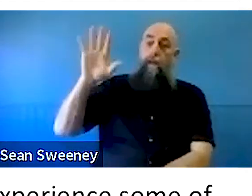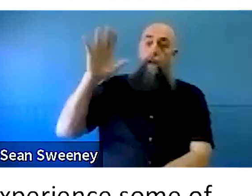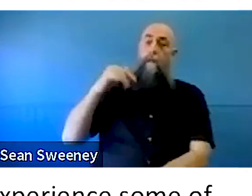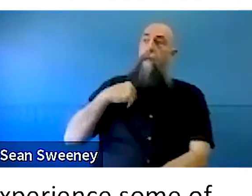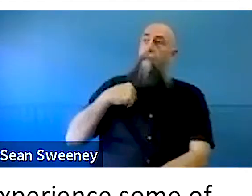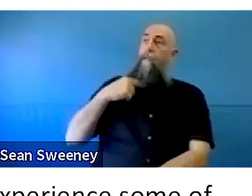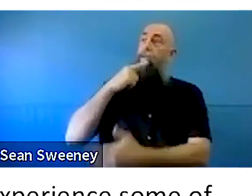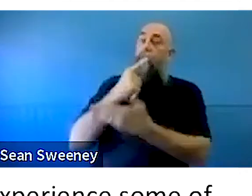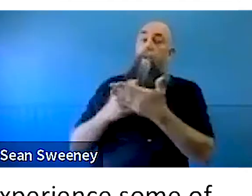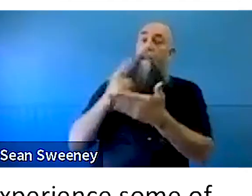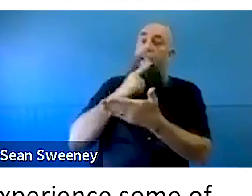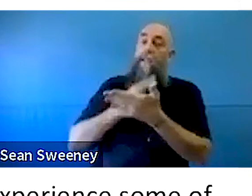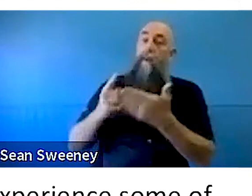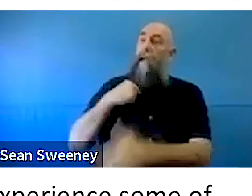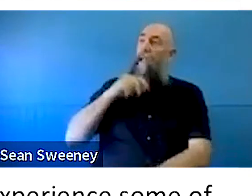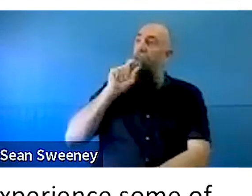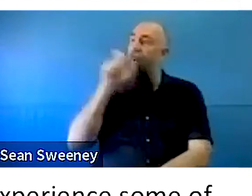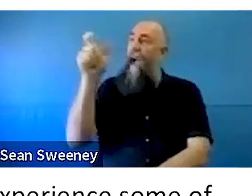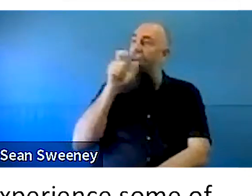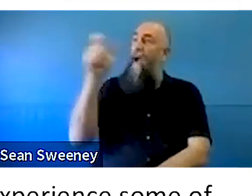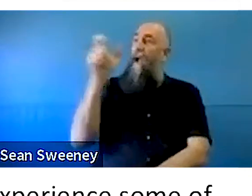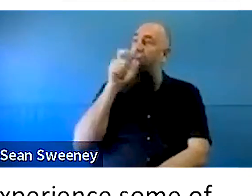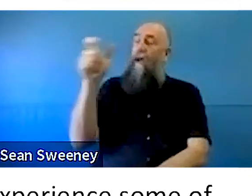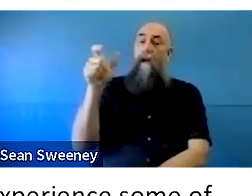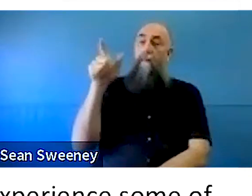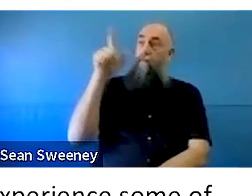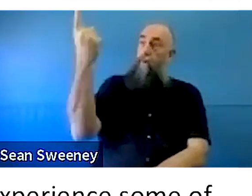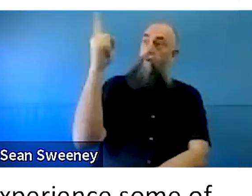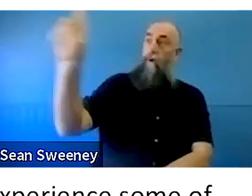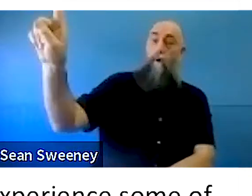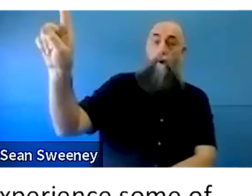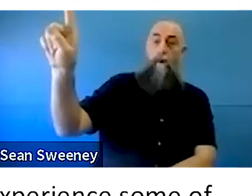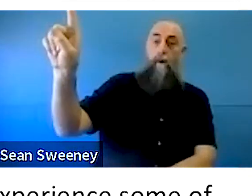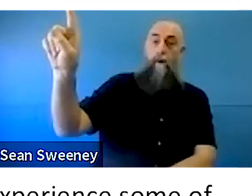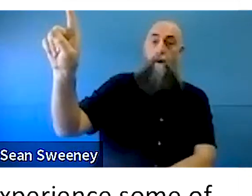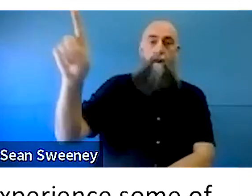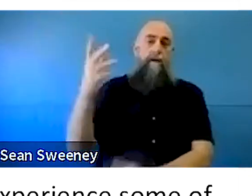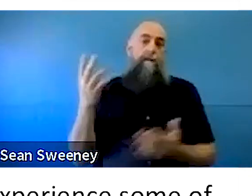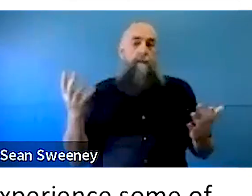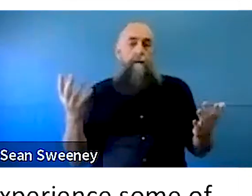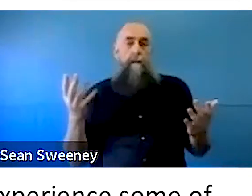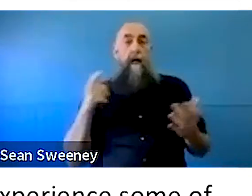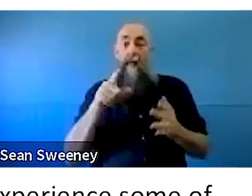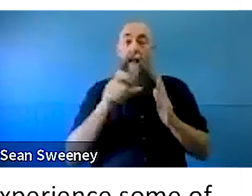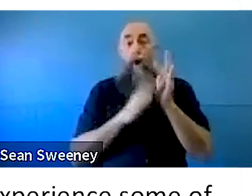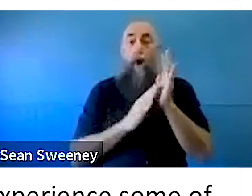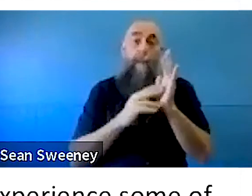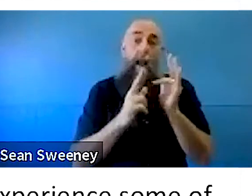your back was turned, this is a common thing.